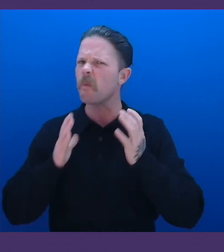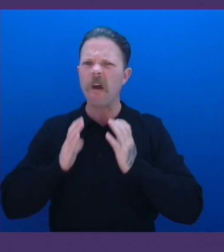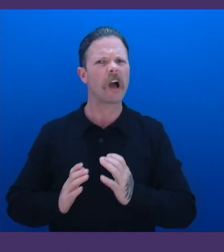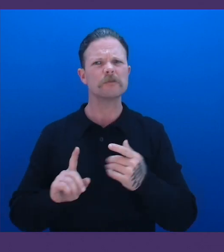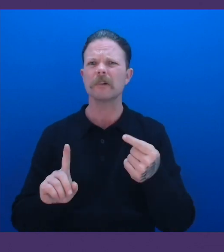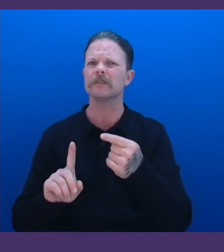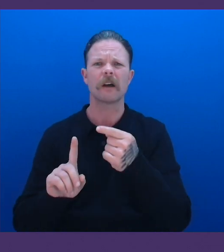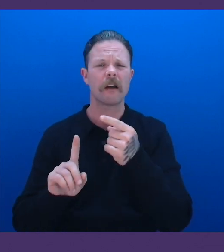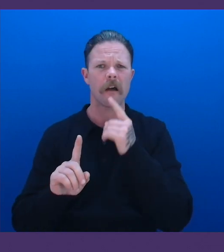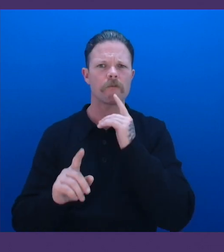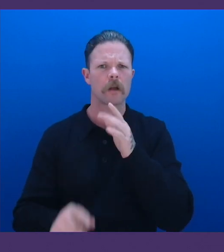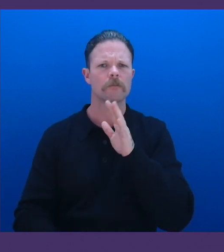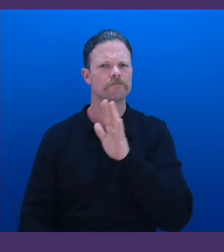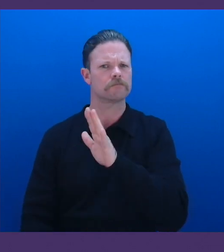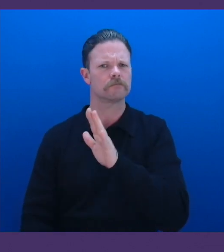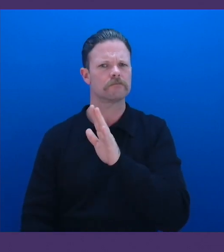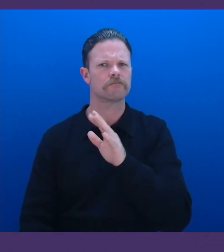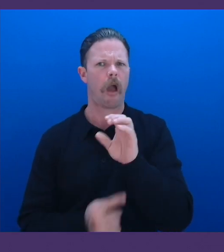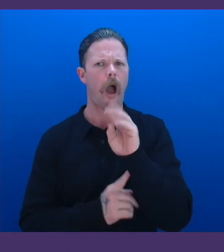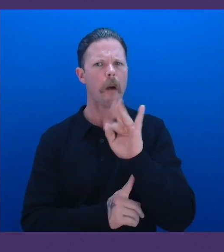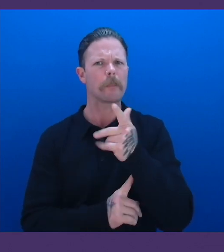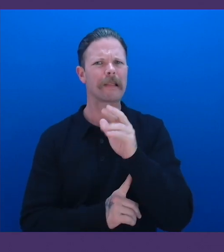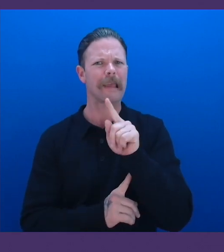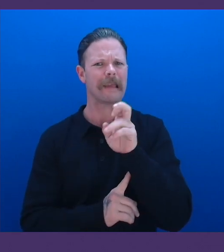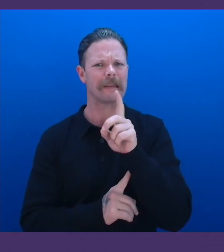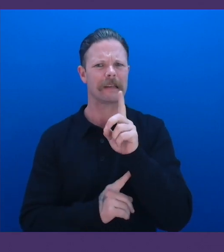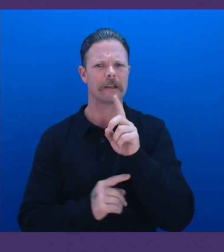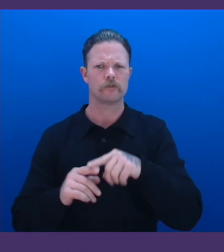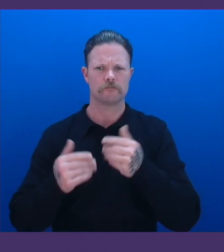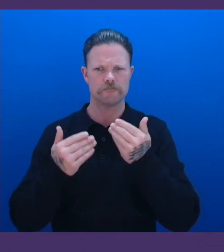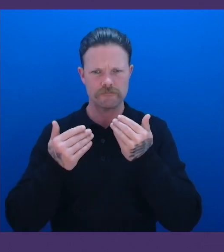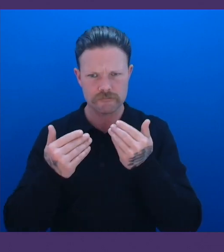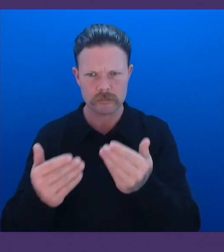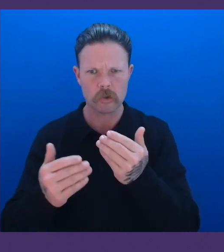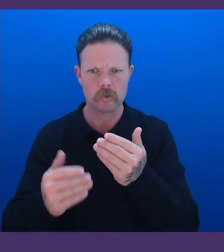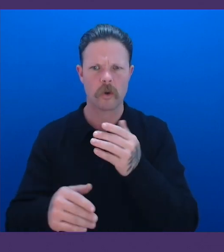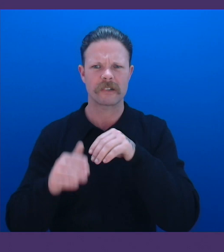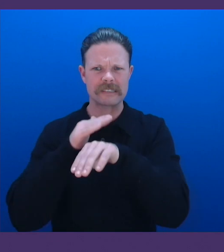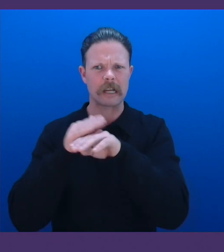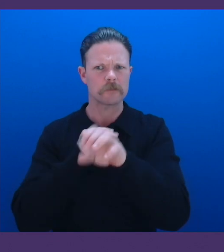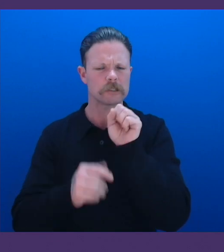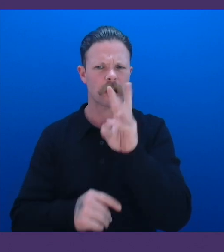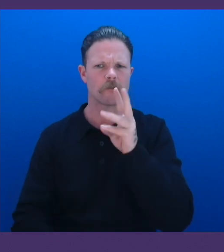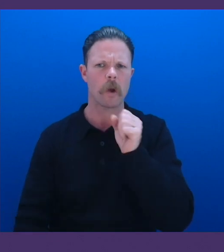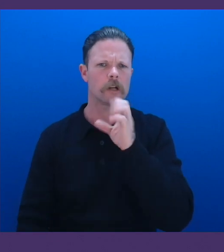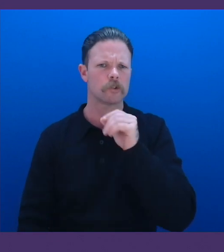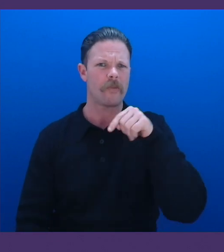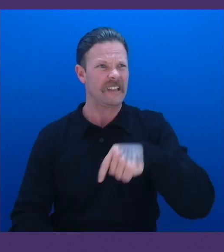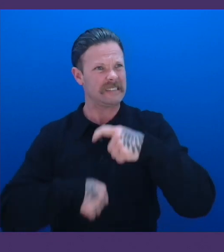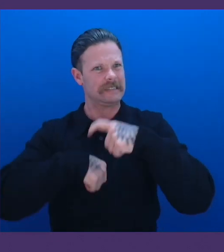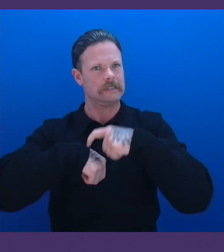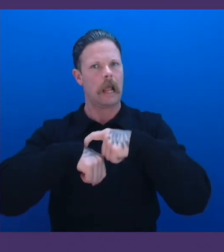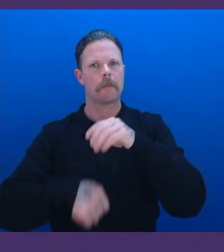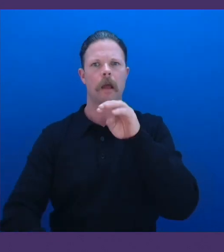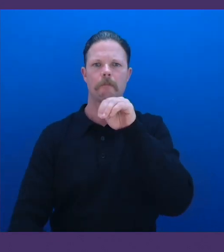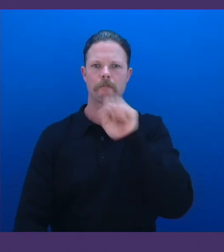to procure accessible software. And so, this time, it's Microsoft's delivery of products